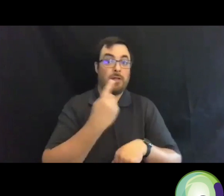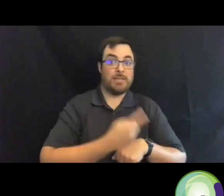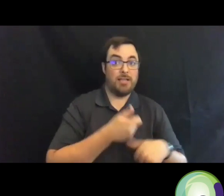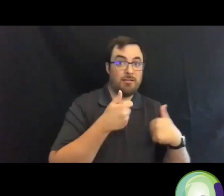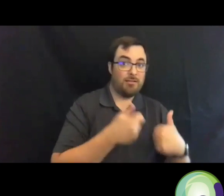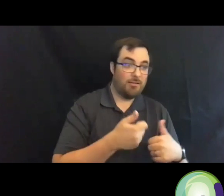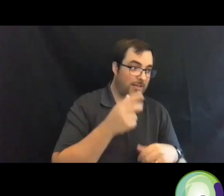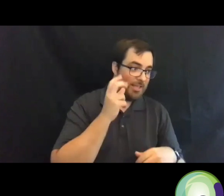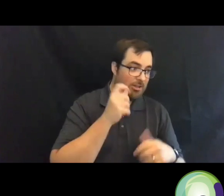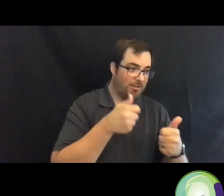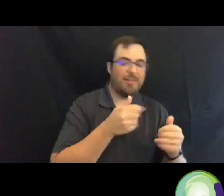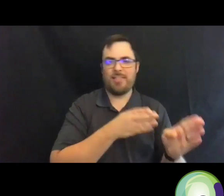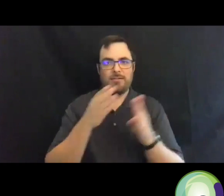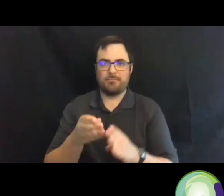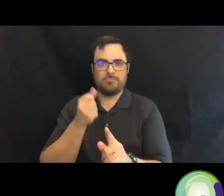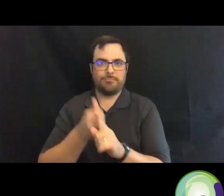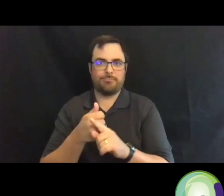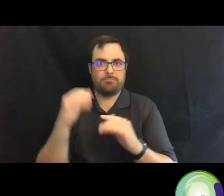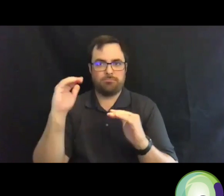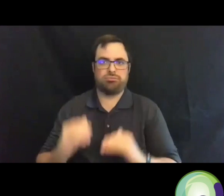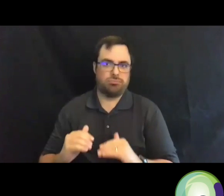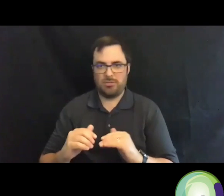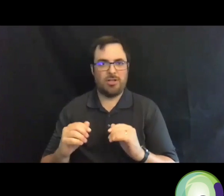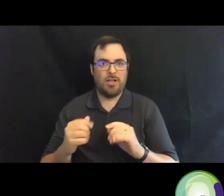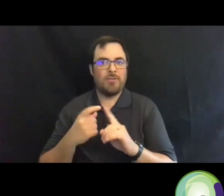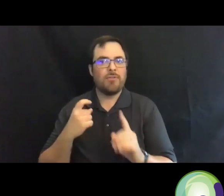voom gone.. from on some kind of a viral.. It was not meningitis, but